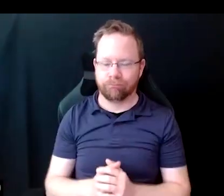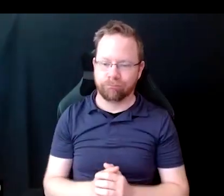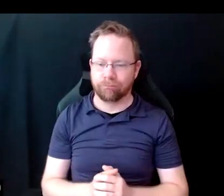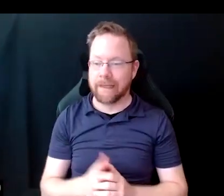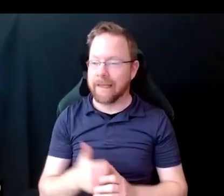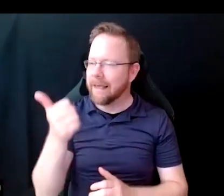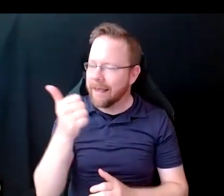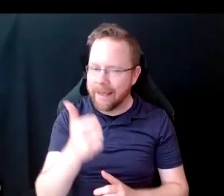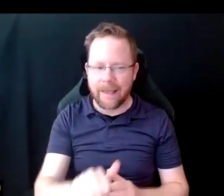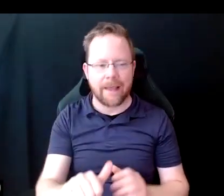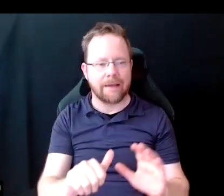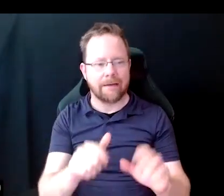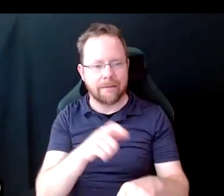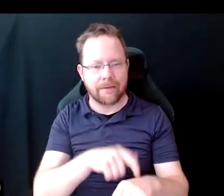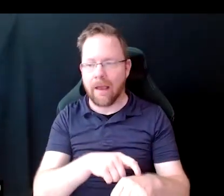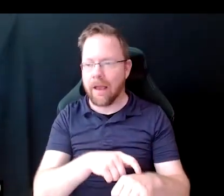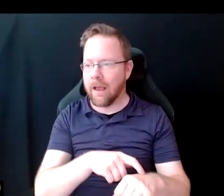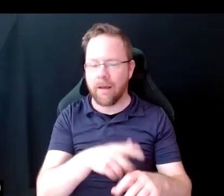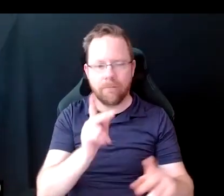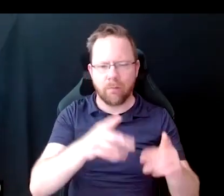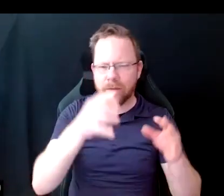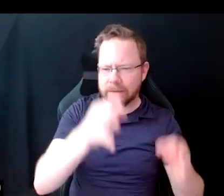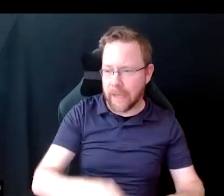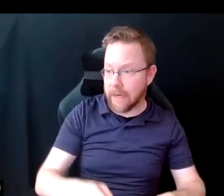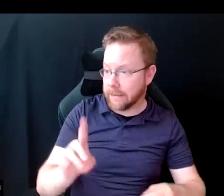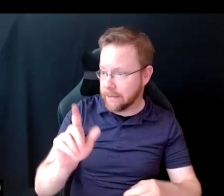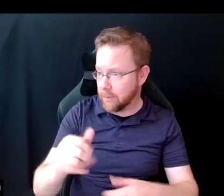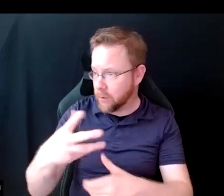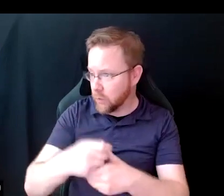are being made about our inclusion. Nothing about us without us.